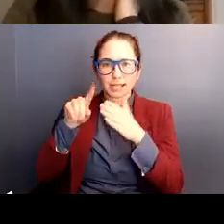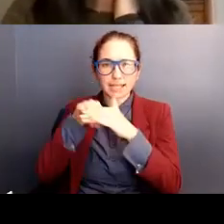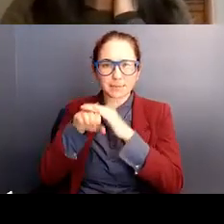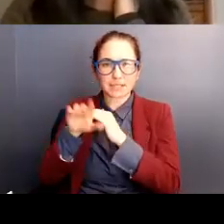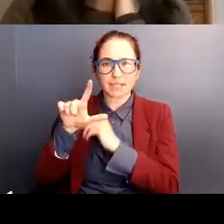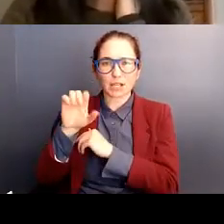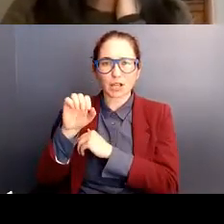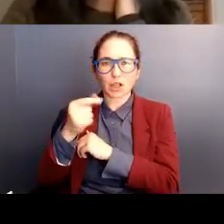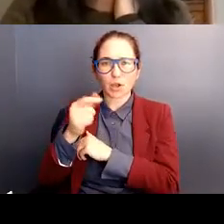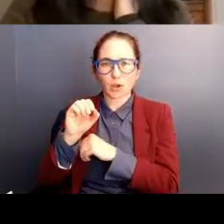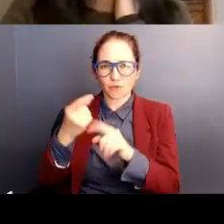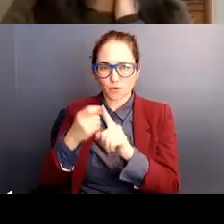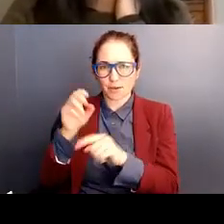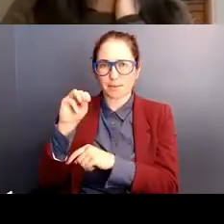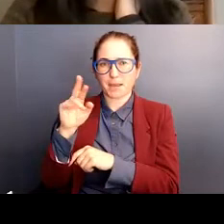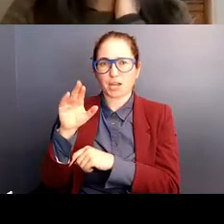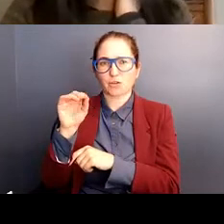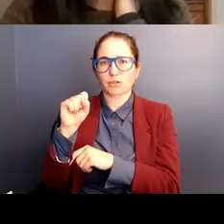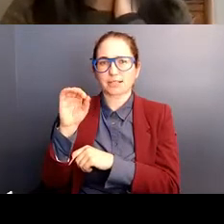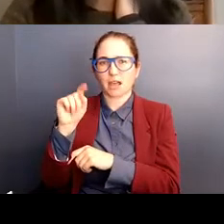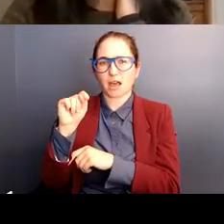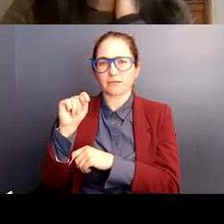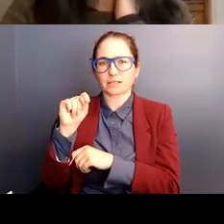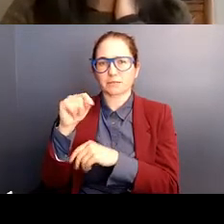from Microsoft suite products. It's an image of a piece of paper